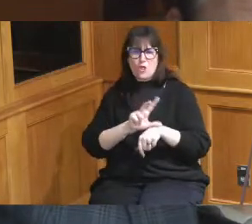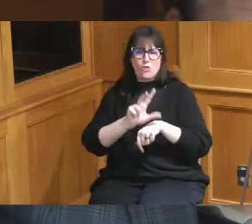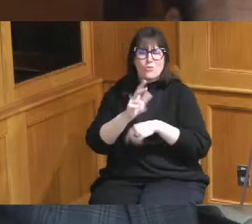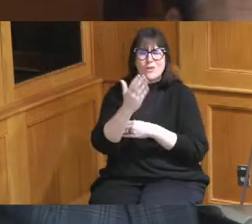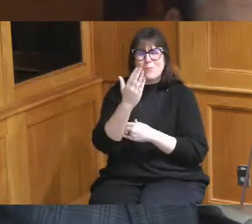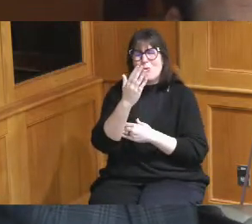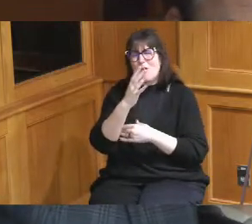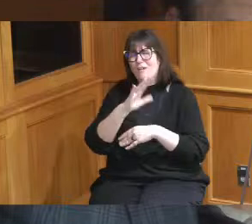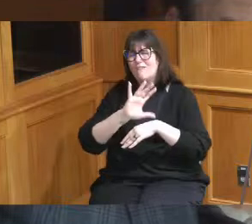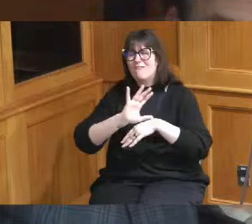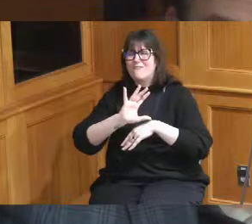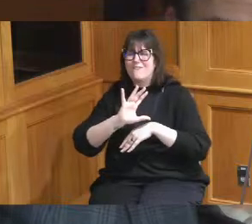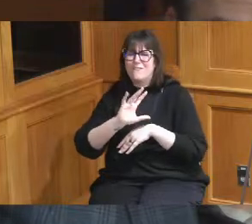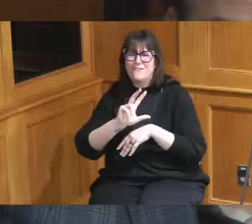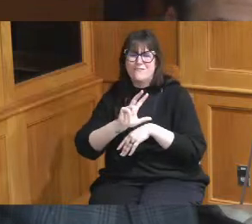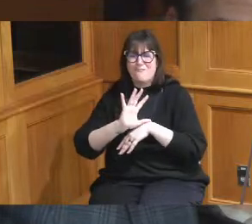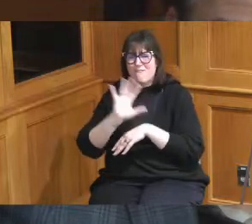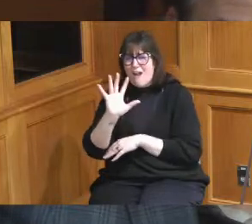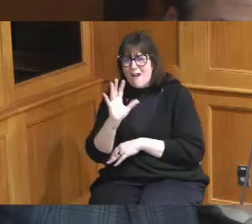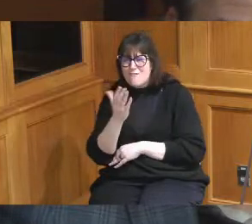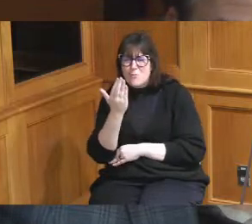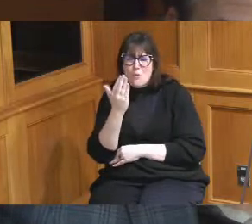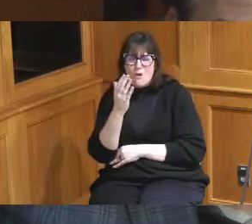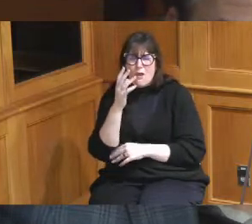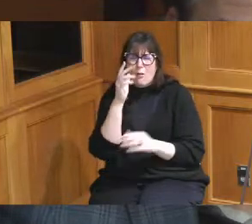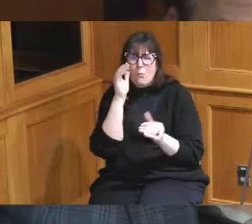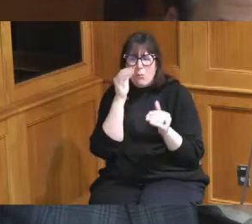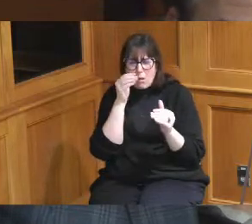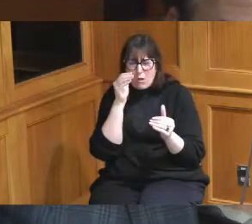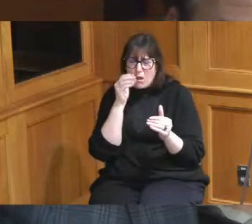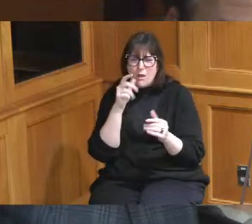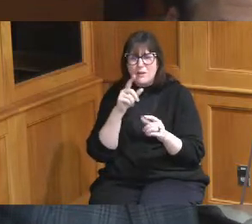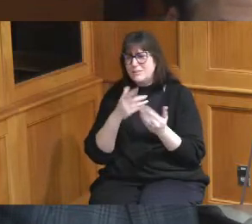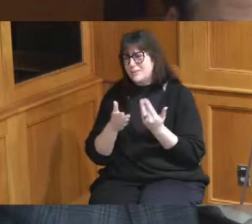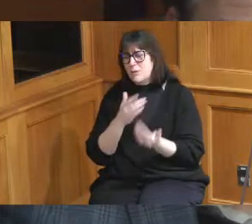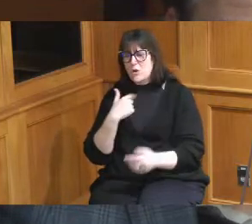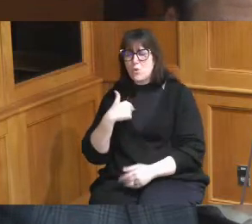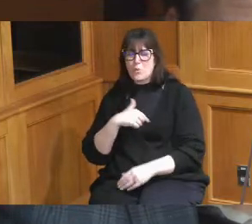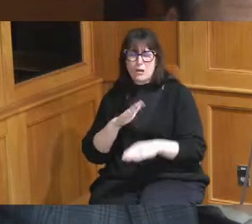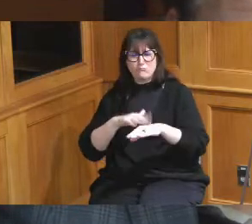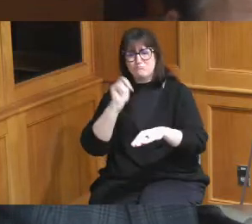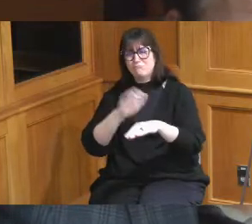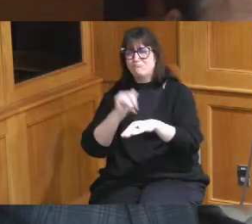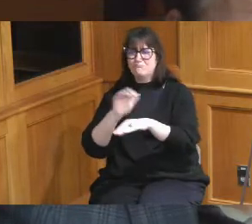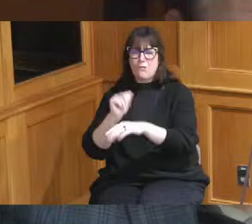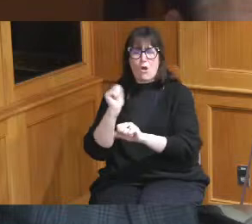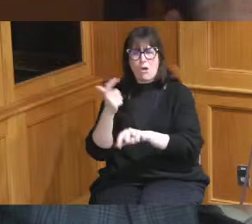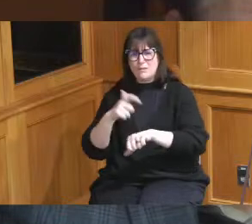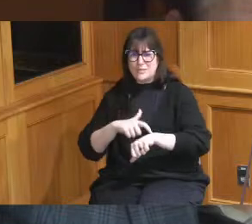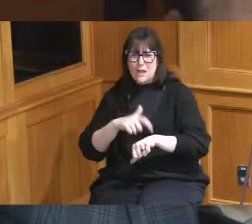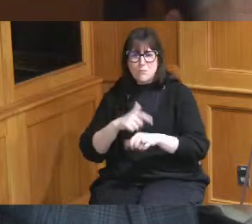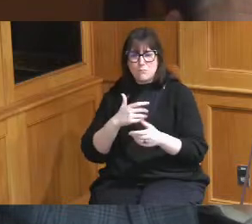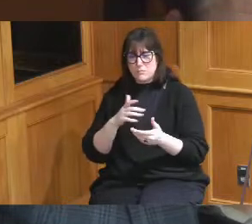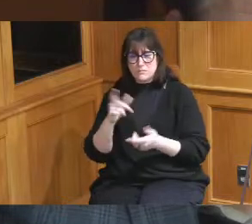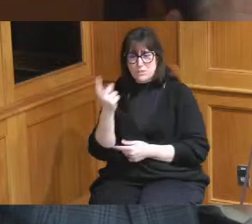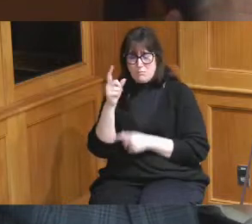morning I mean we are like doctors on call 24/7 because you never know when something may happen